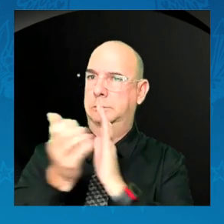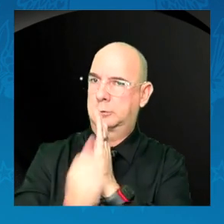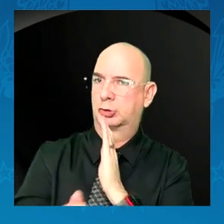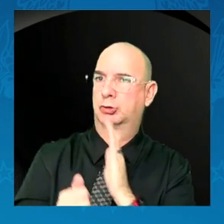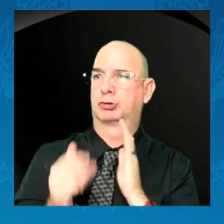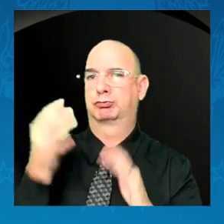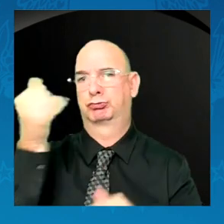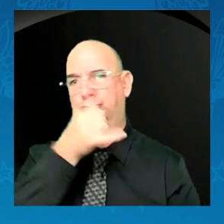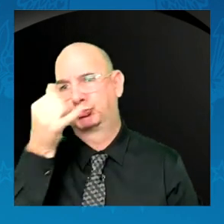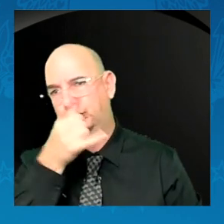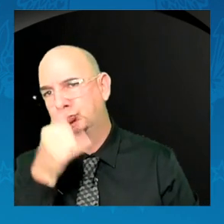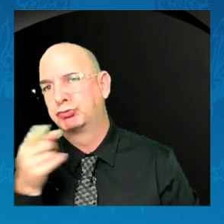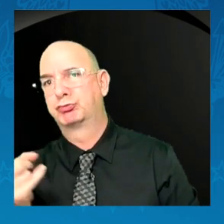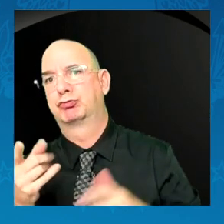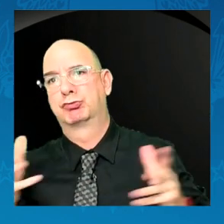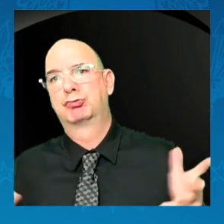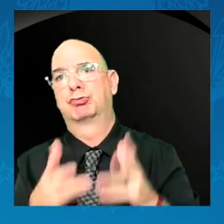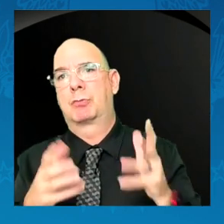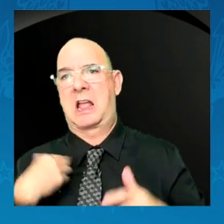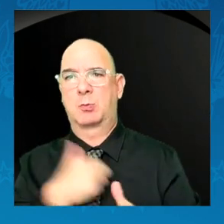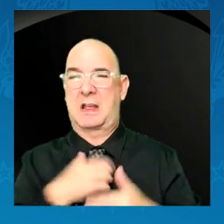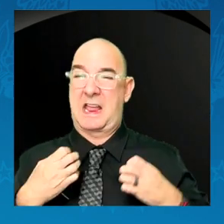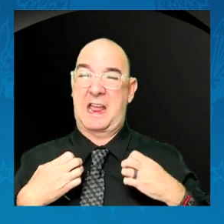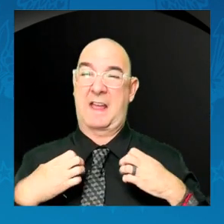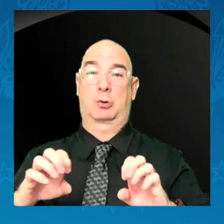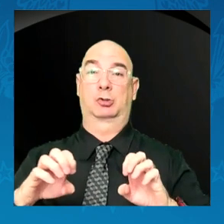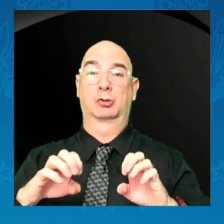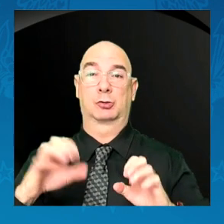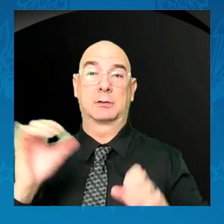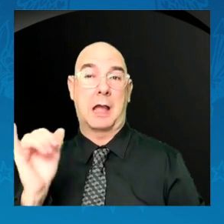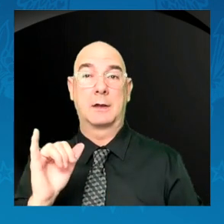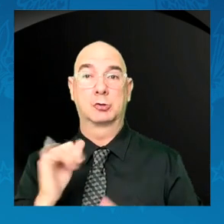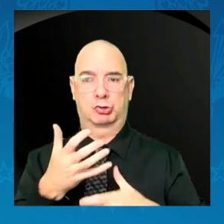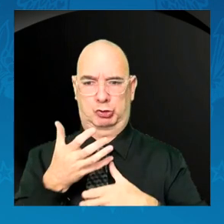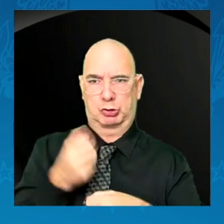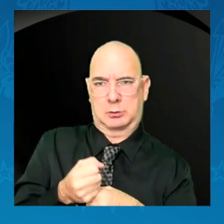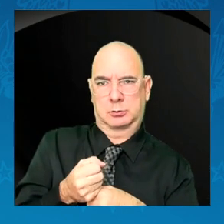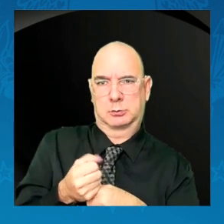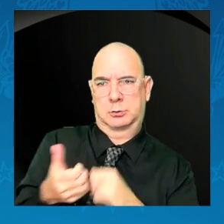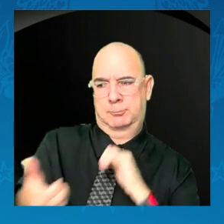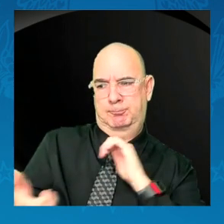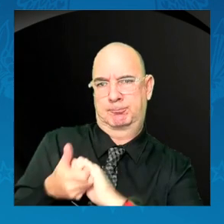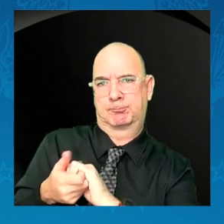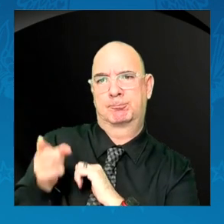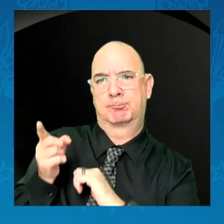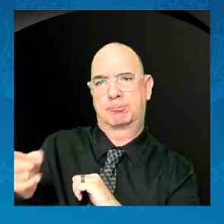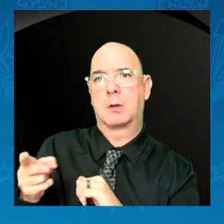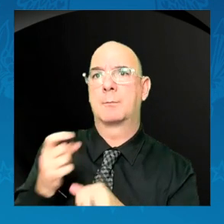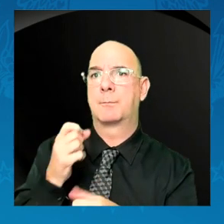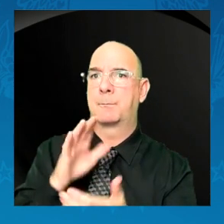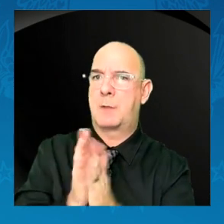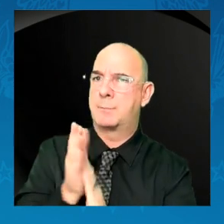They began as trusted colleagues and became true friends along the way. All of them exemplifying Gandhi's words